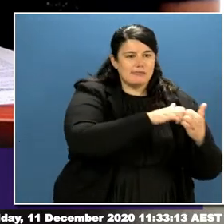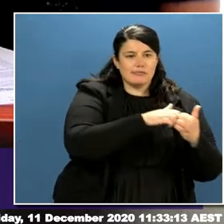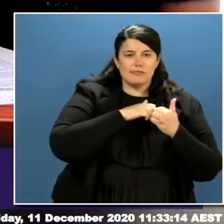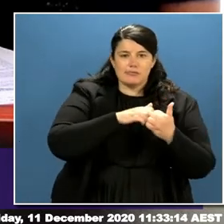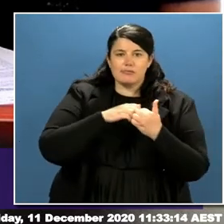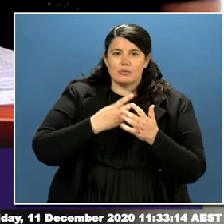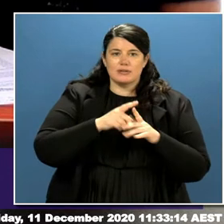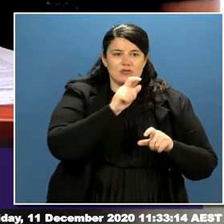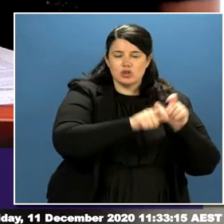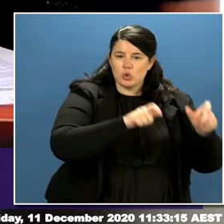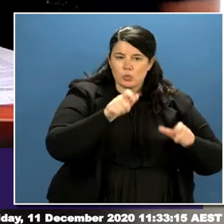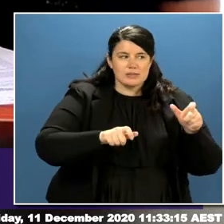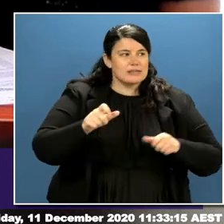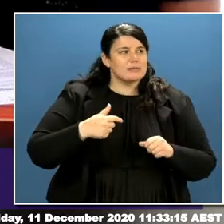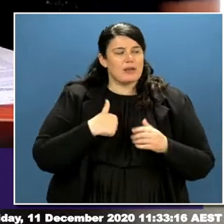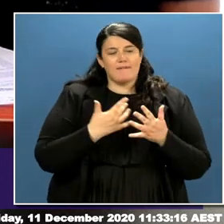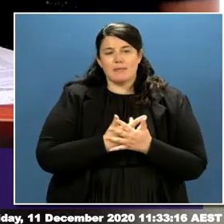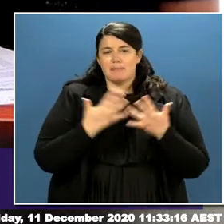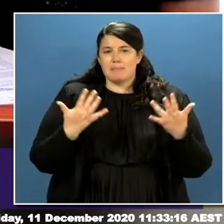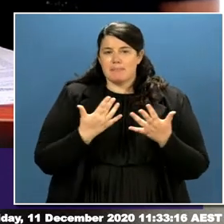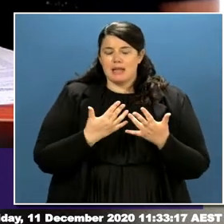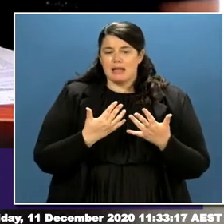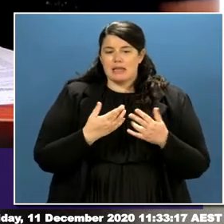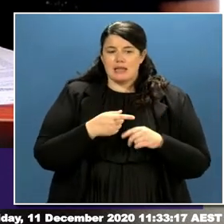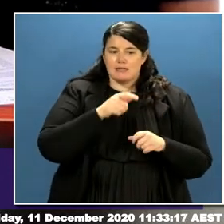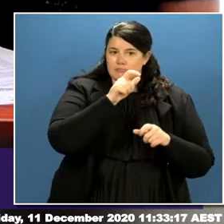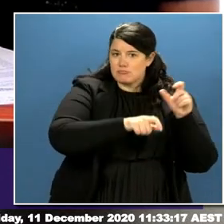We have a large number of associates with disability